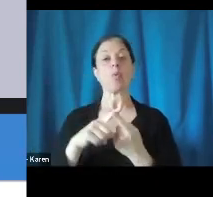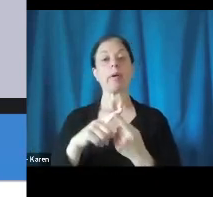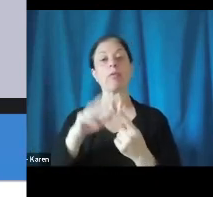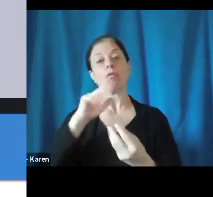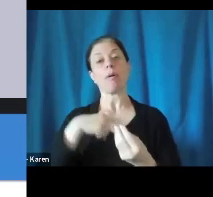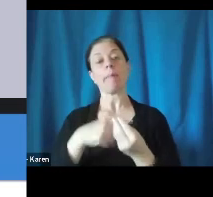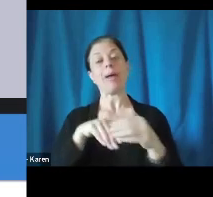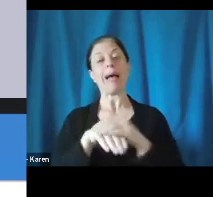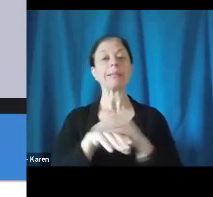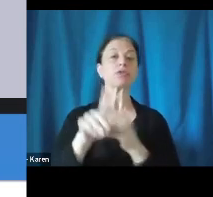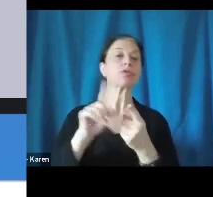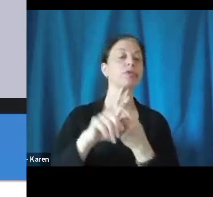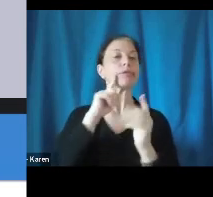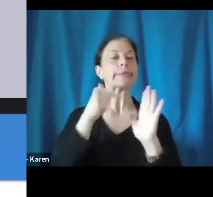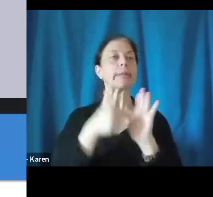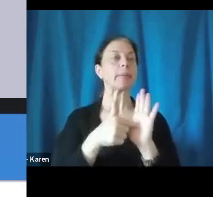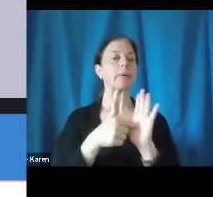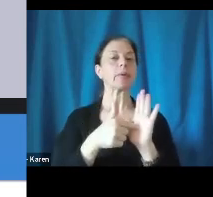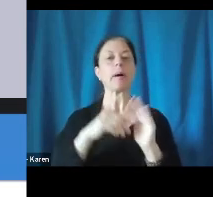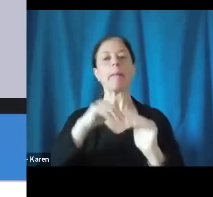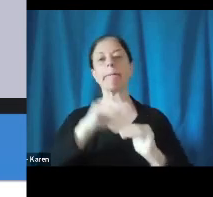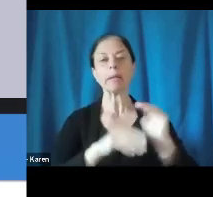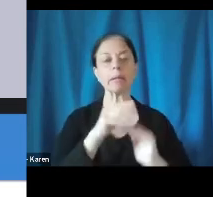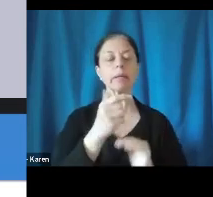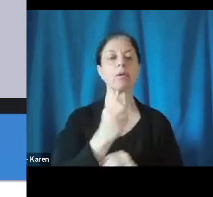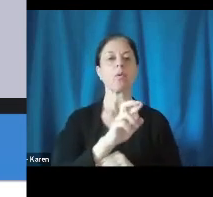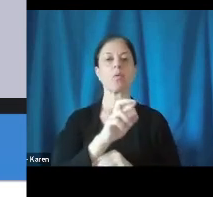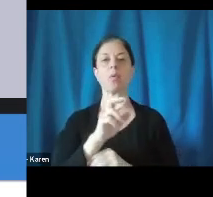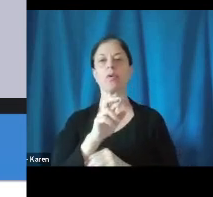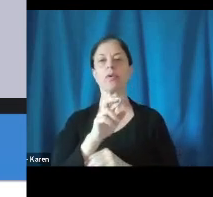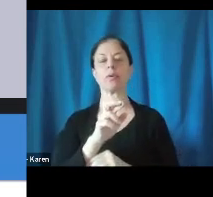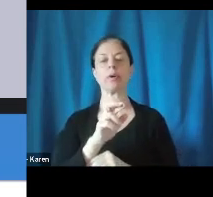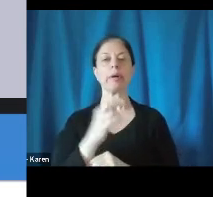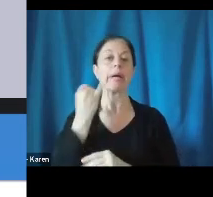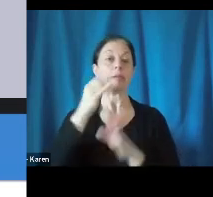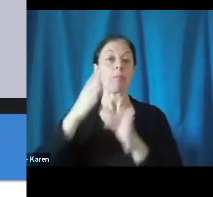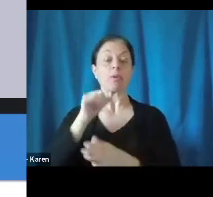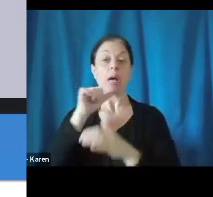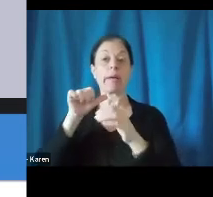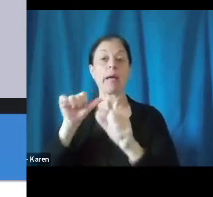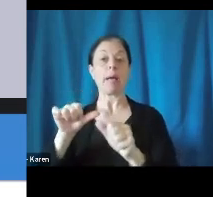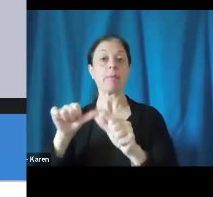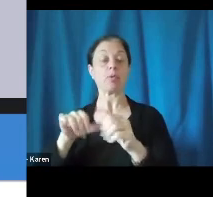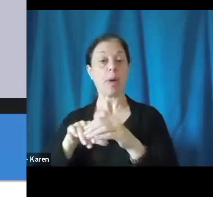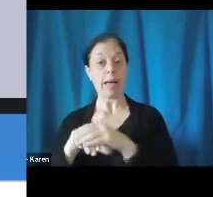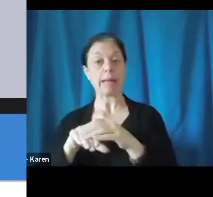you know, the ADA be considered when it comes to granting access to, say, a